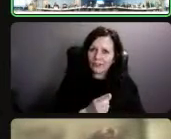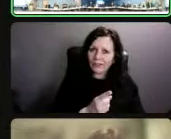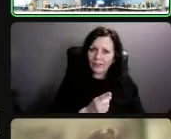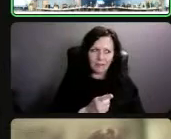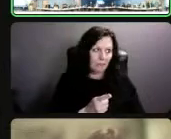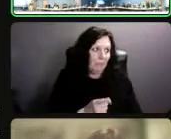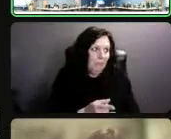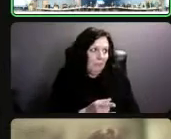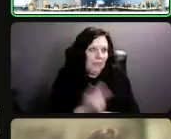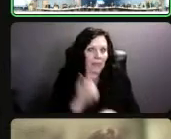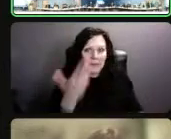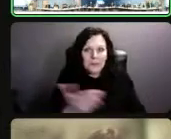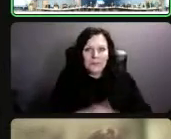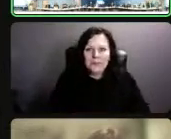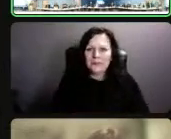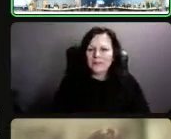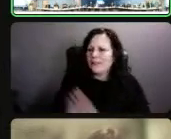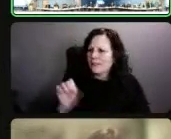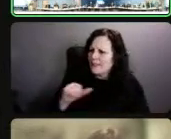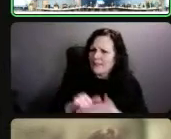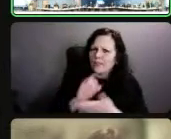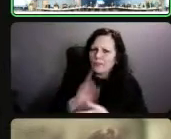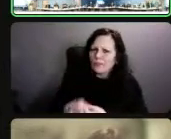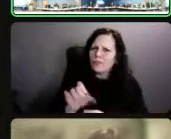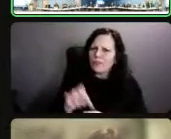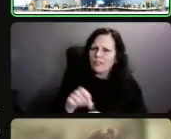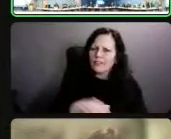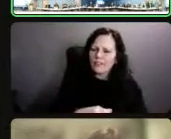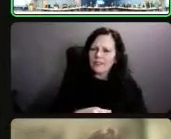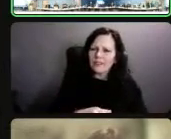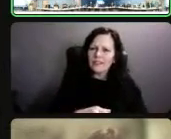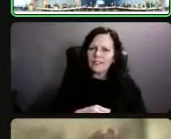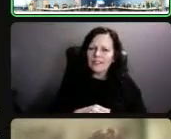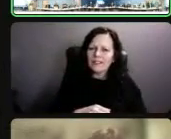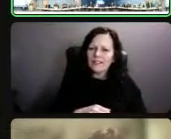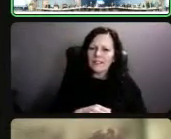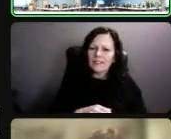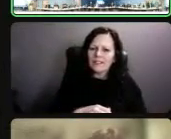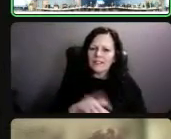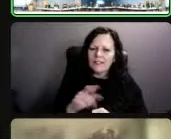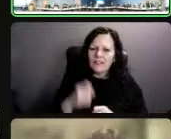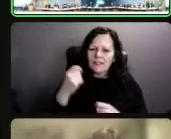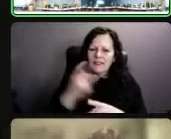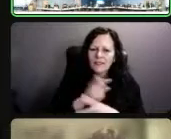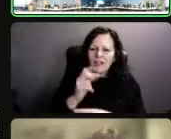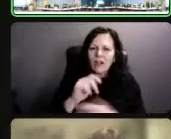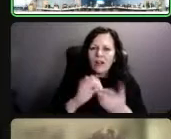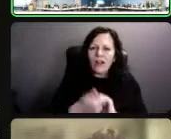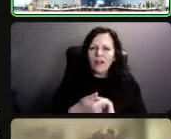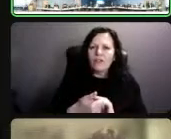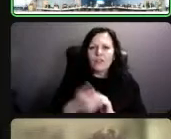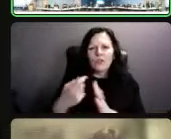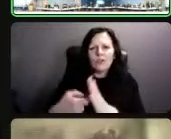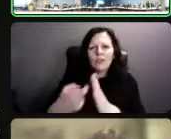PAIN AND I'M WORKING, I THINK